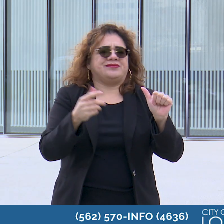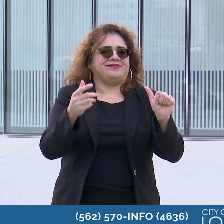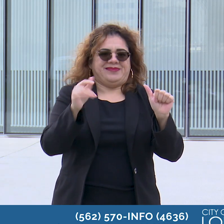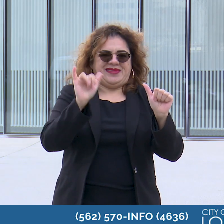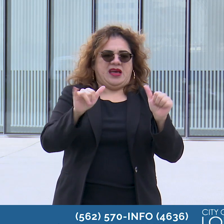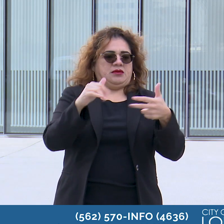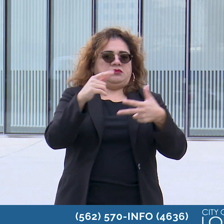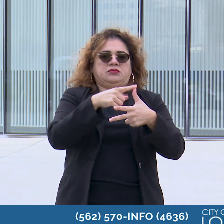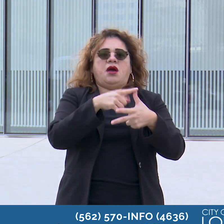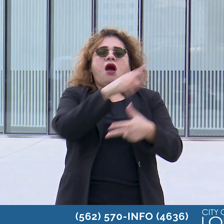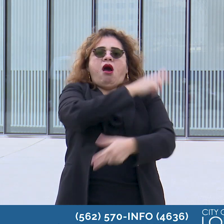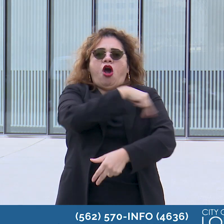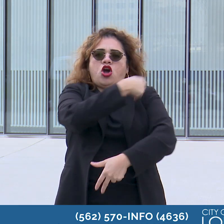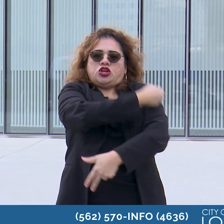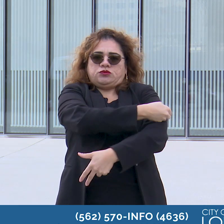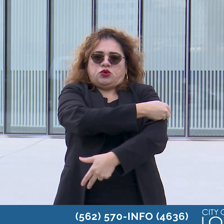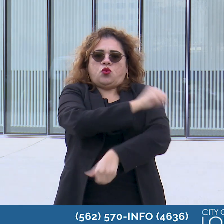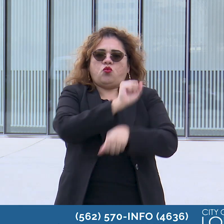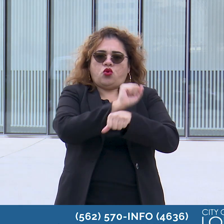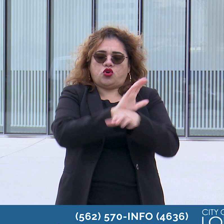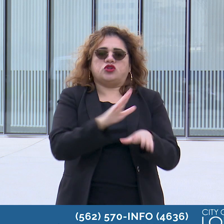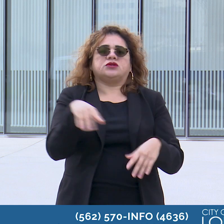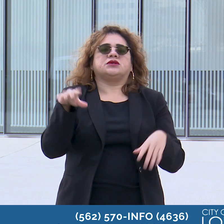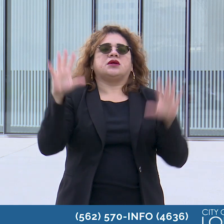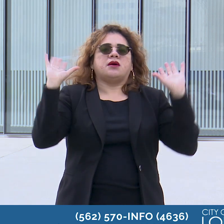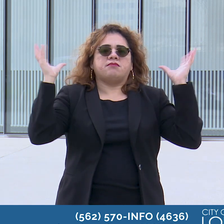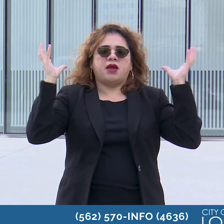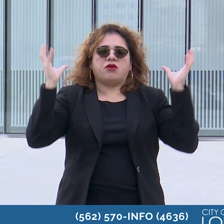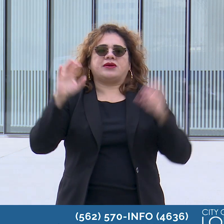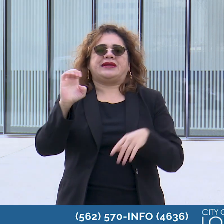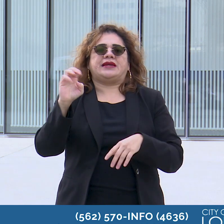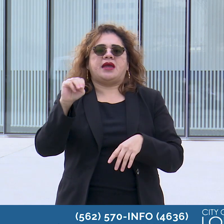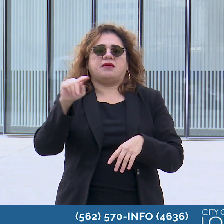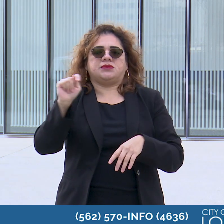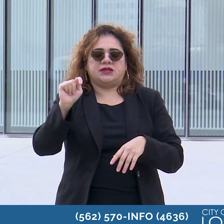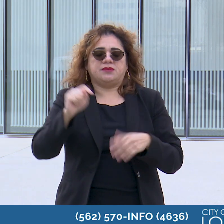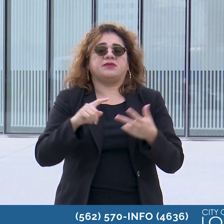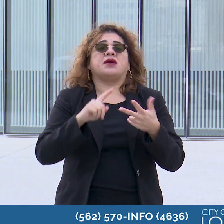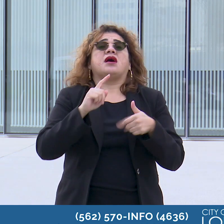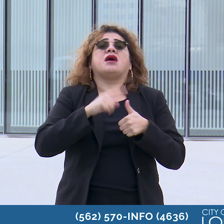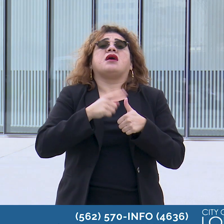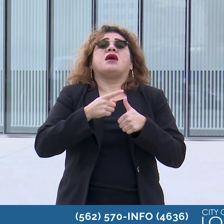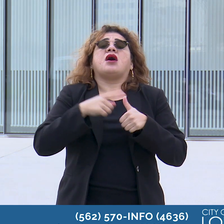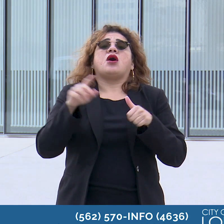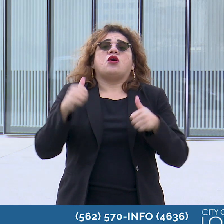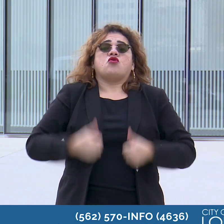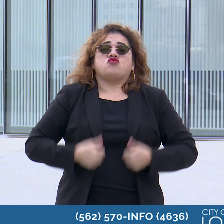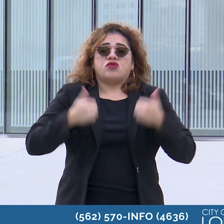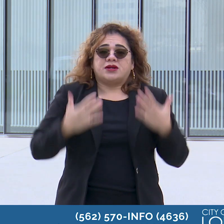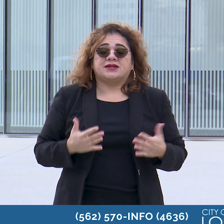Our hospital workers, our paramedics and EMTs, our residents and staff at our acute facilities